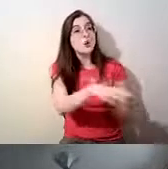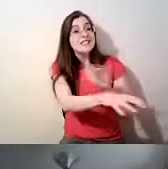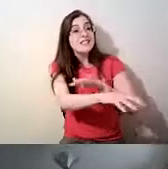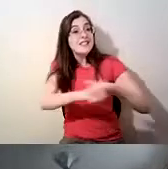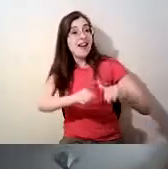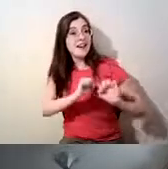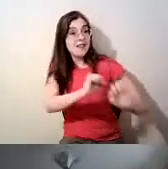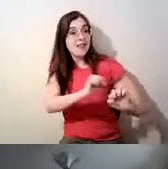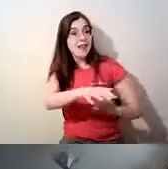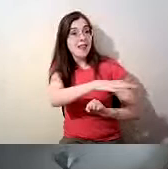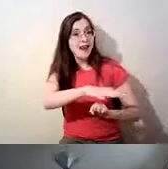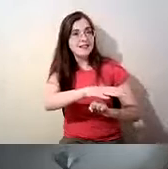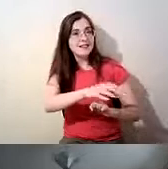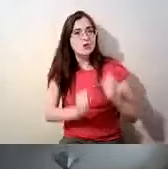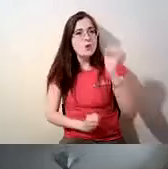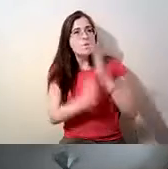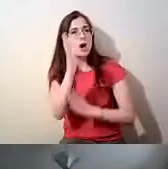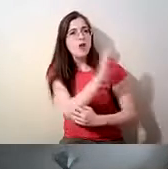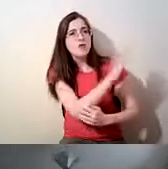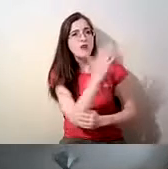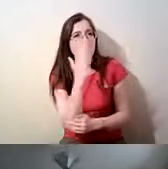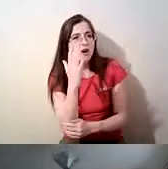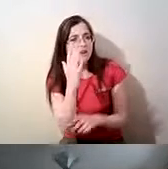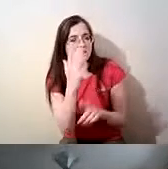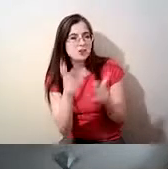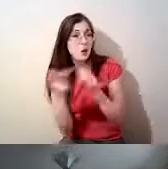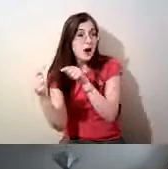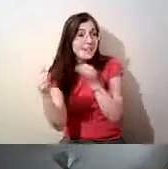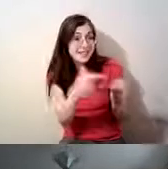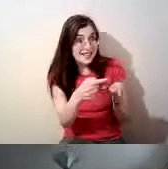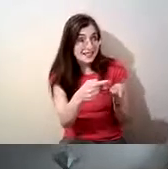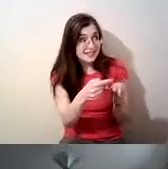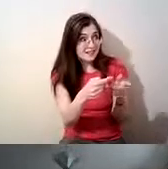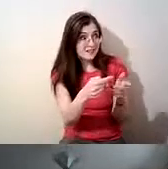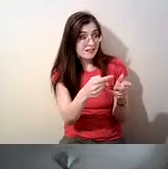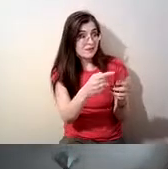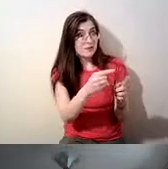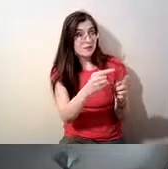and burning rainforest you're also attacking large populations of disabled people which